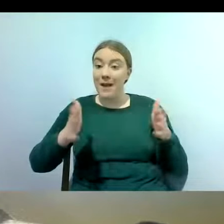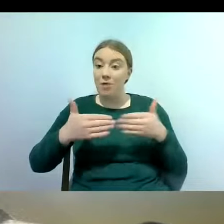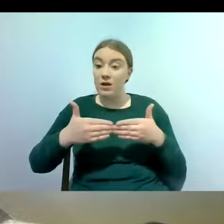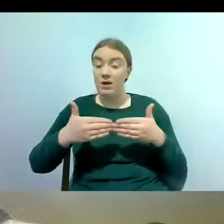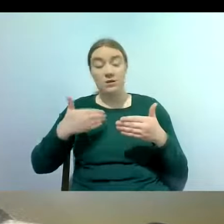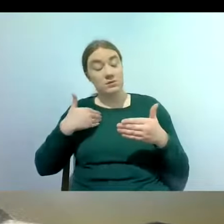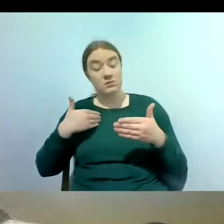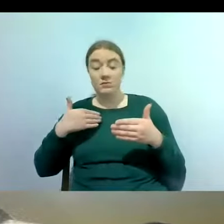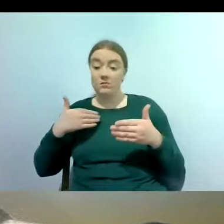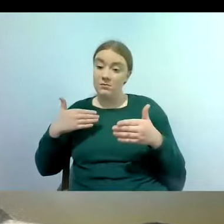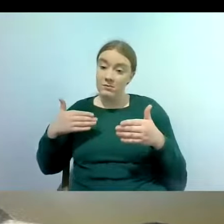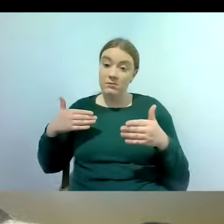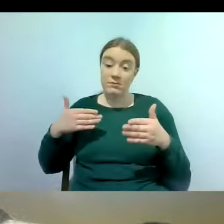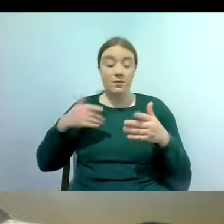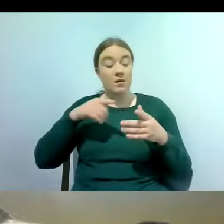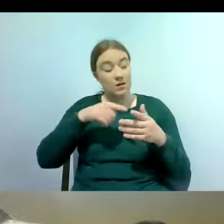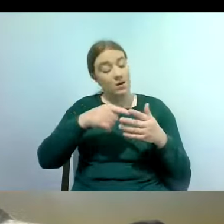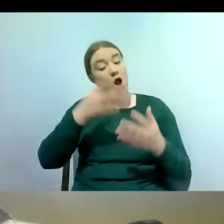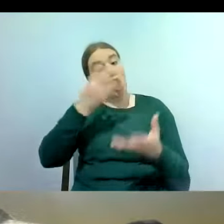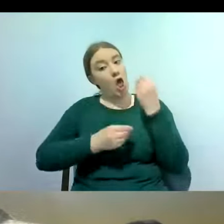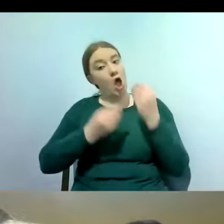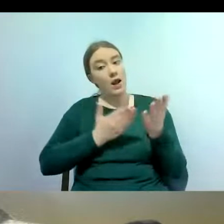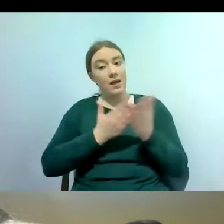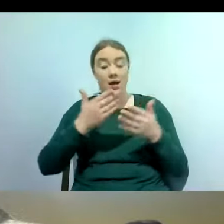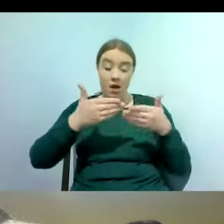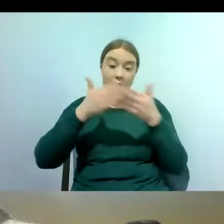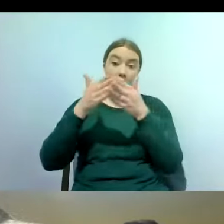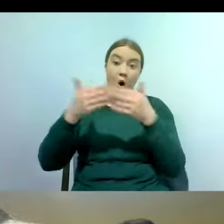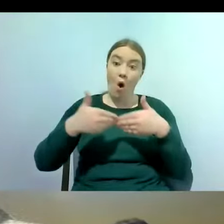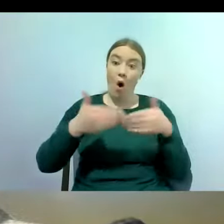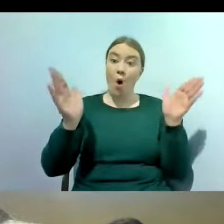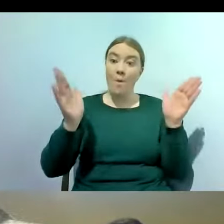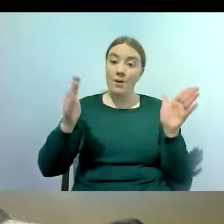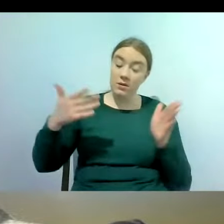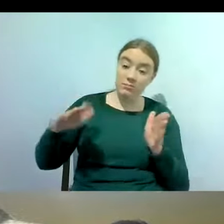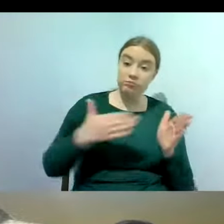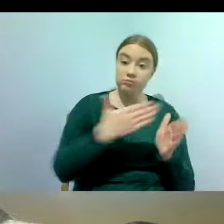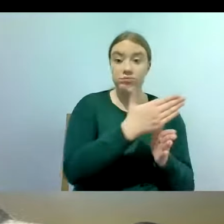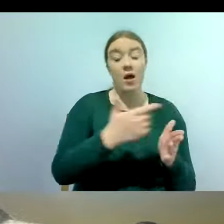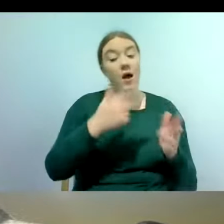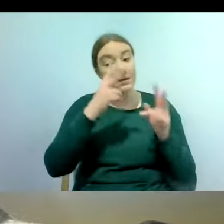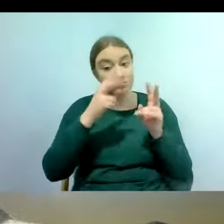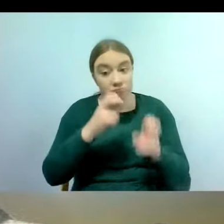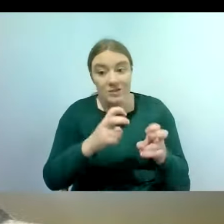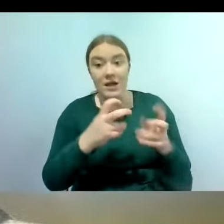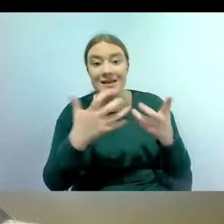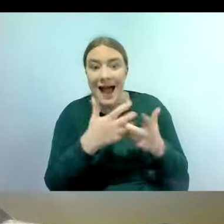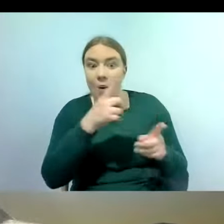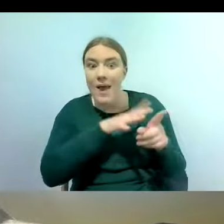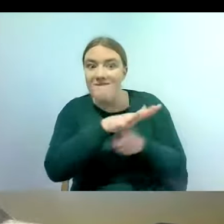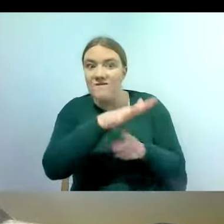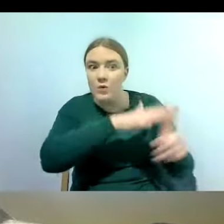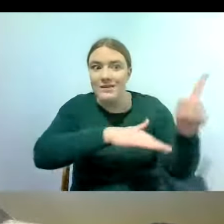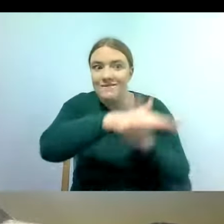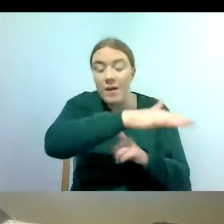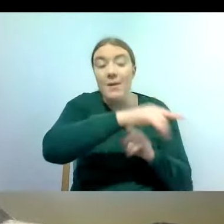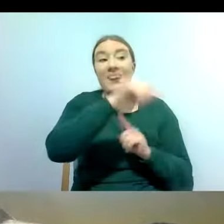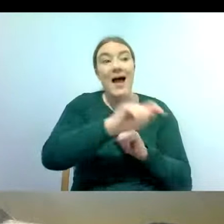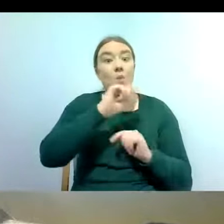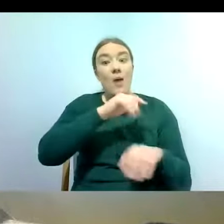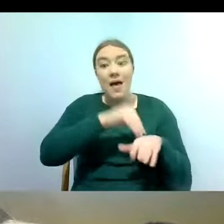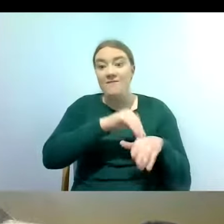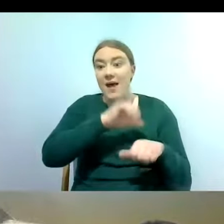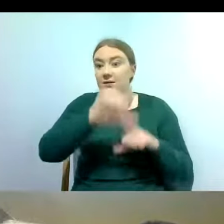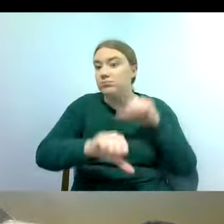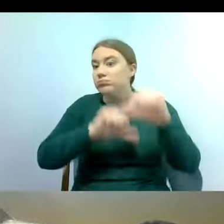will help inform and guide how these river river reconnection projects are are undertaken